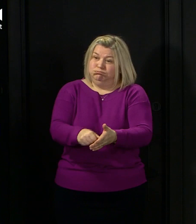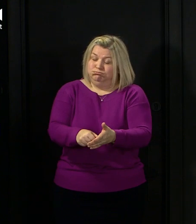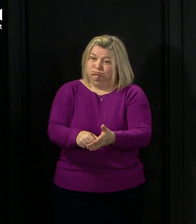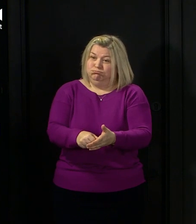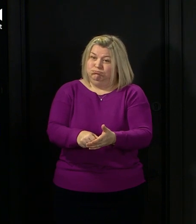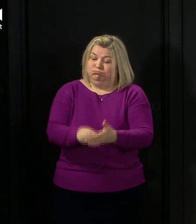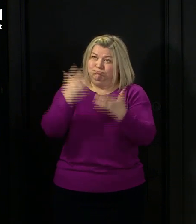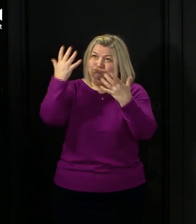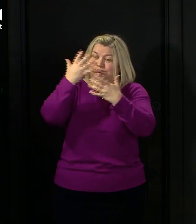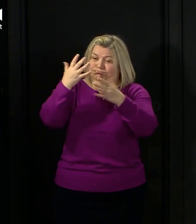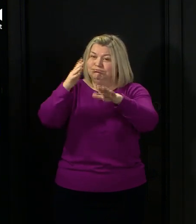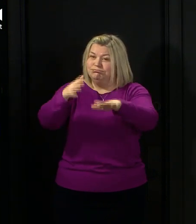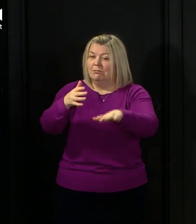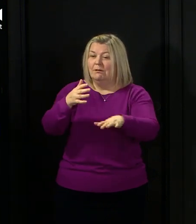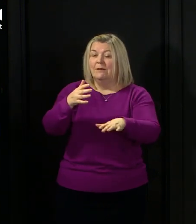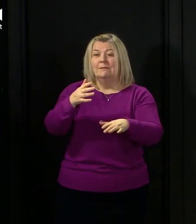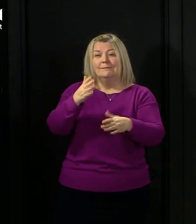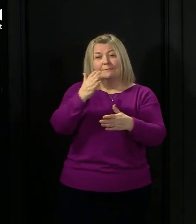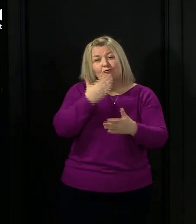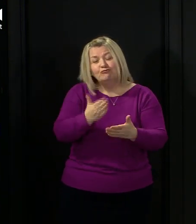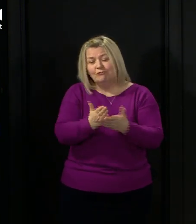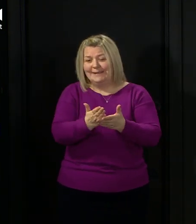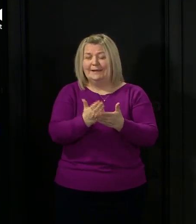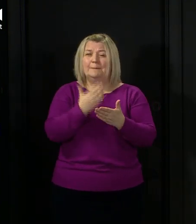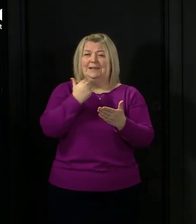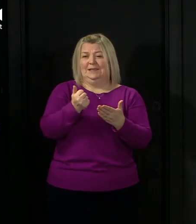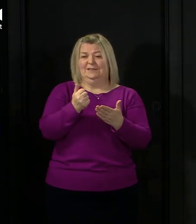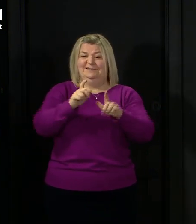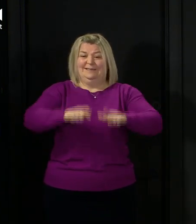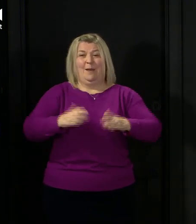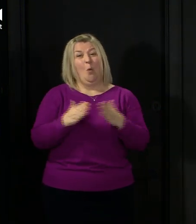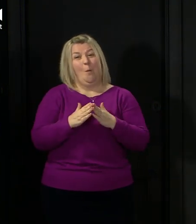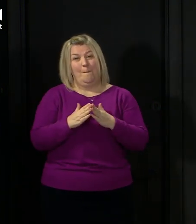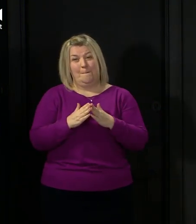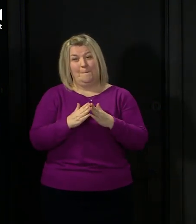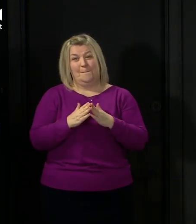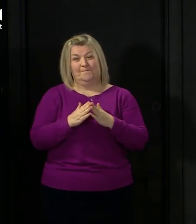that. But staying at home, apart from essential purposes is vital. For your own sake, for